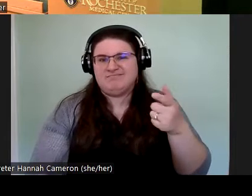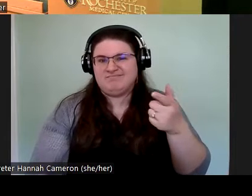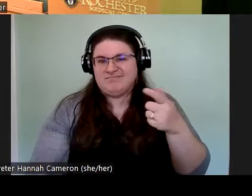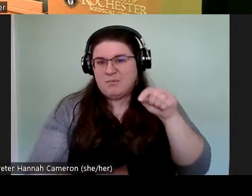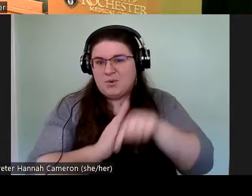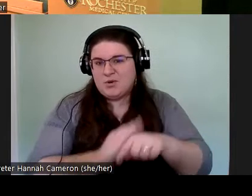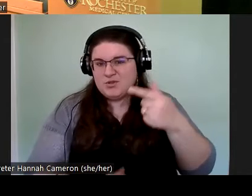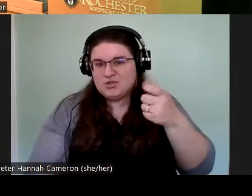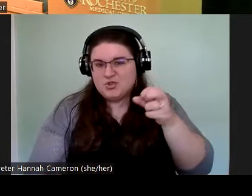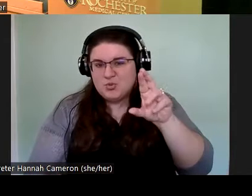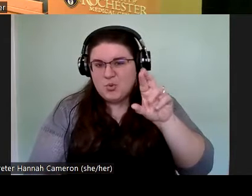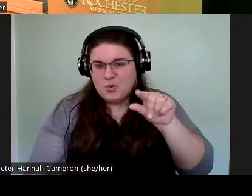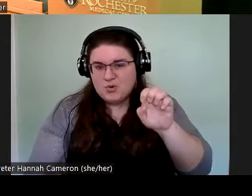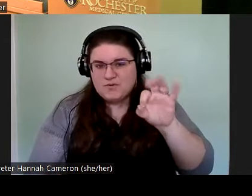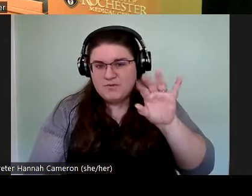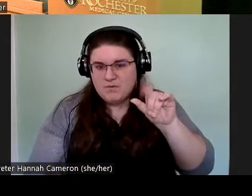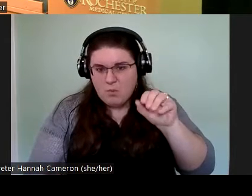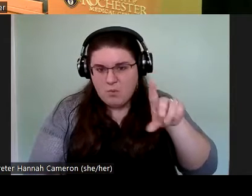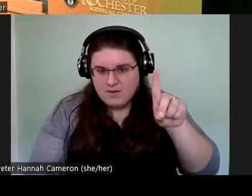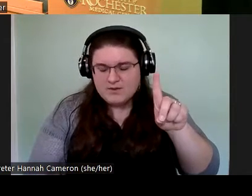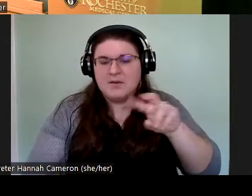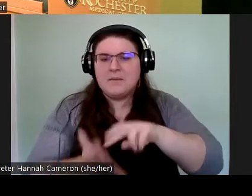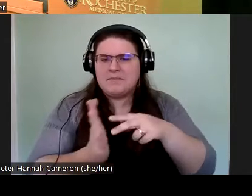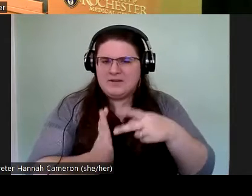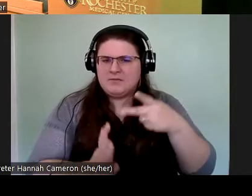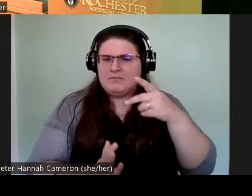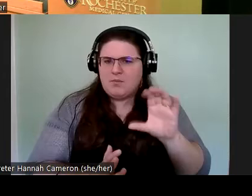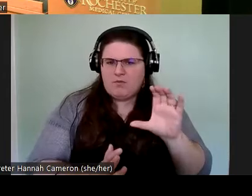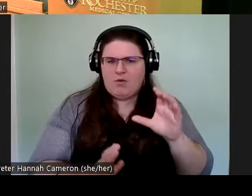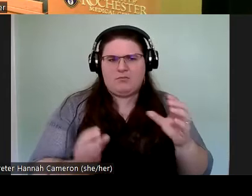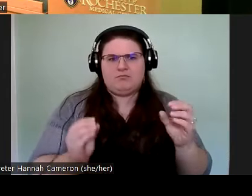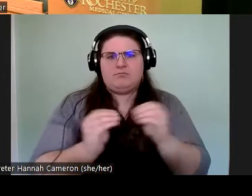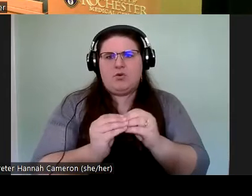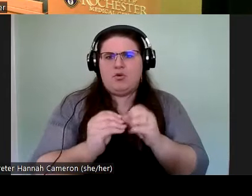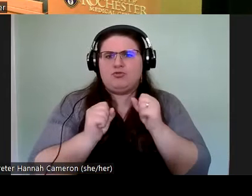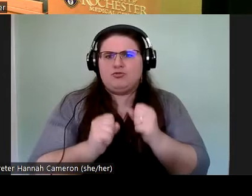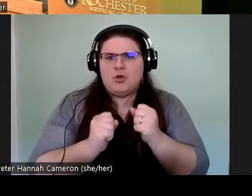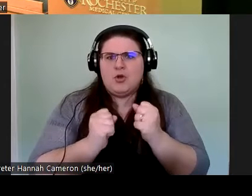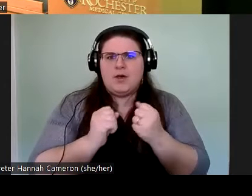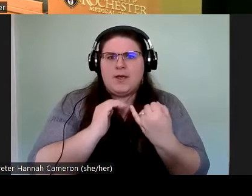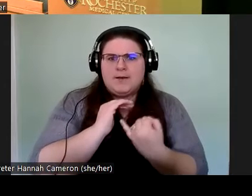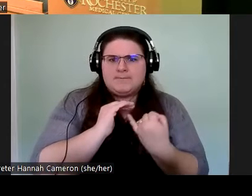places in public we saw that people were actually isolating more and so what he said in his report